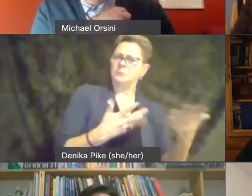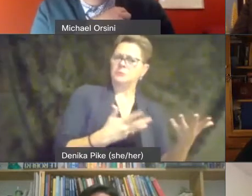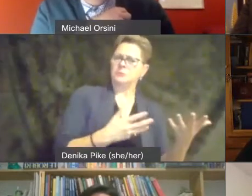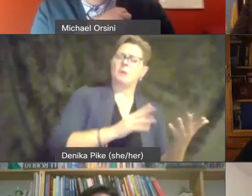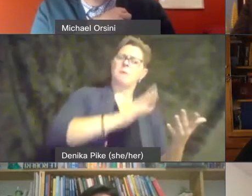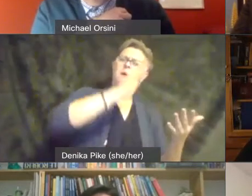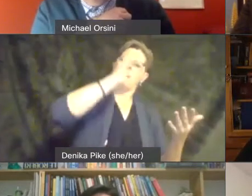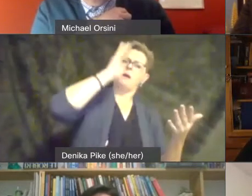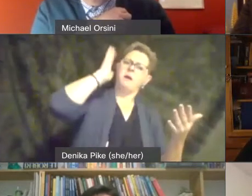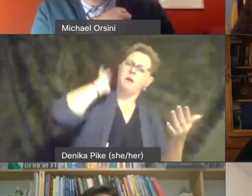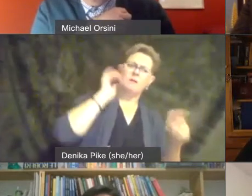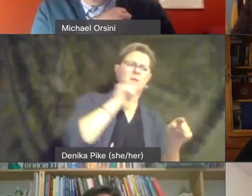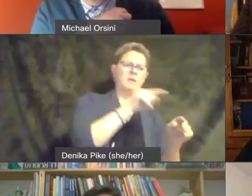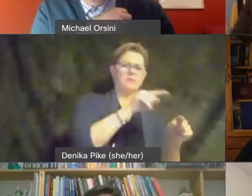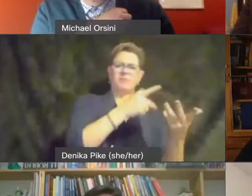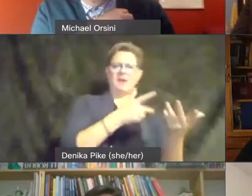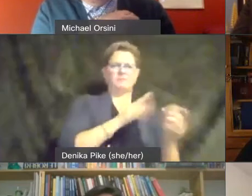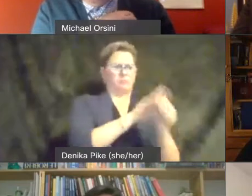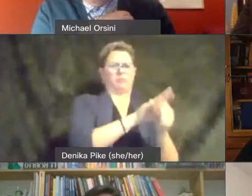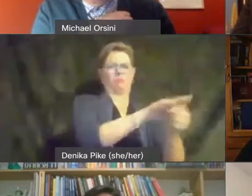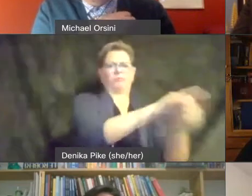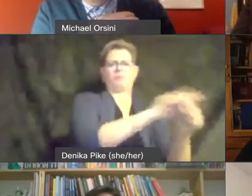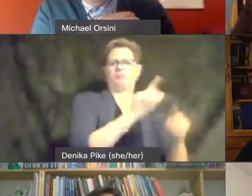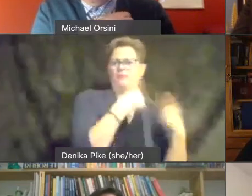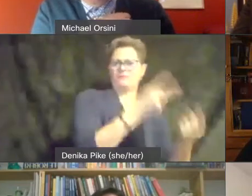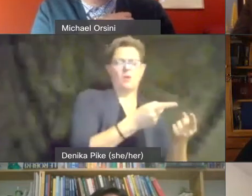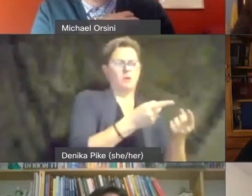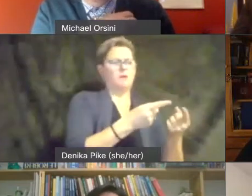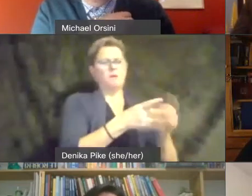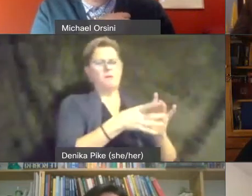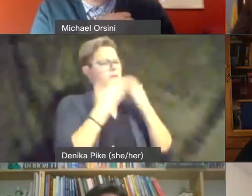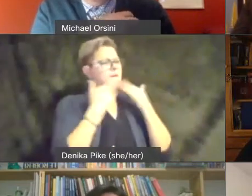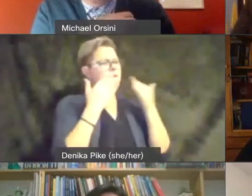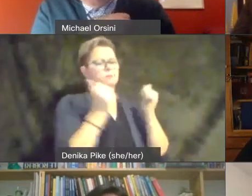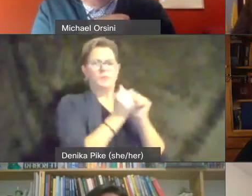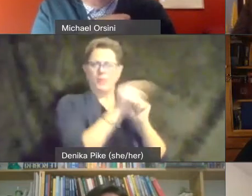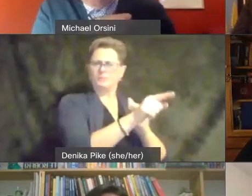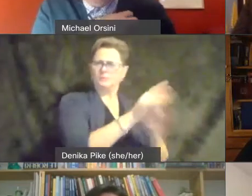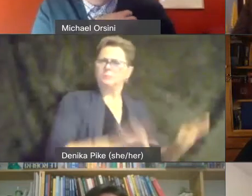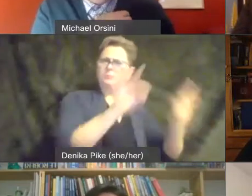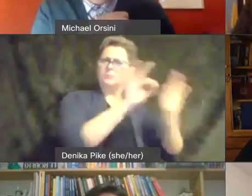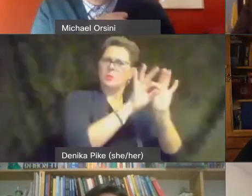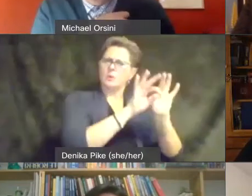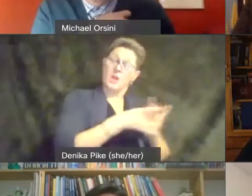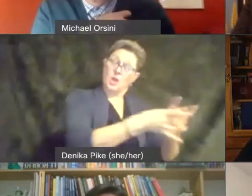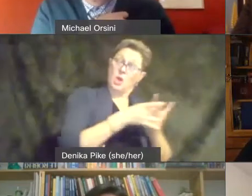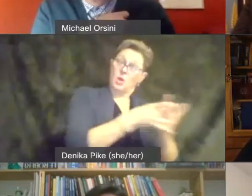It and a global health crisis that's just cobit. Kindness and compassion are 1 step, but compassion for vulnerable others.